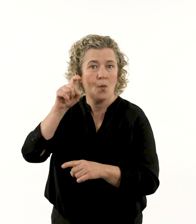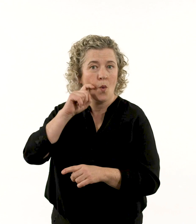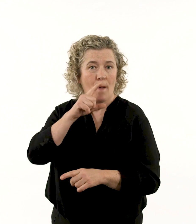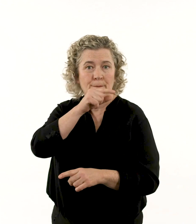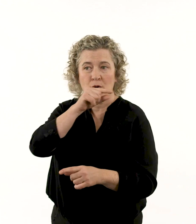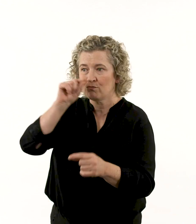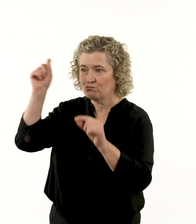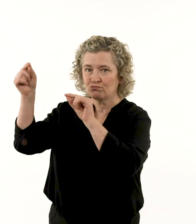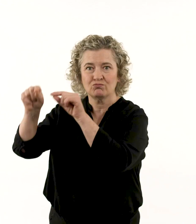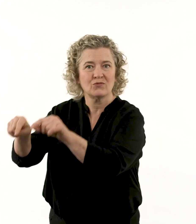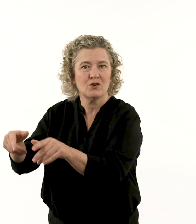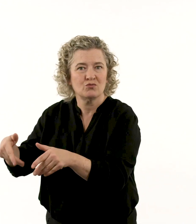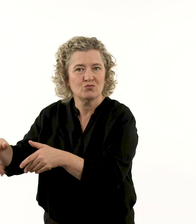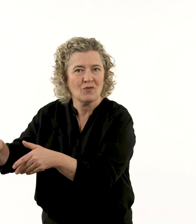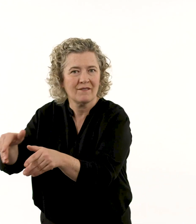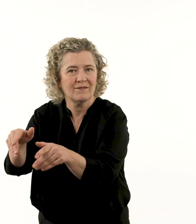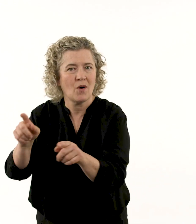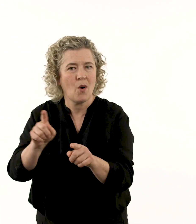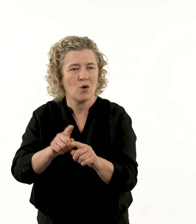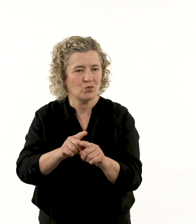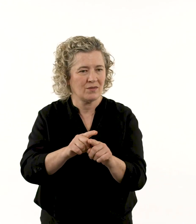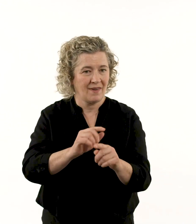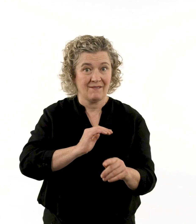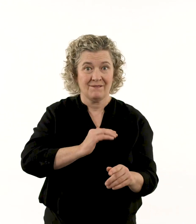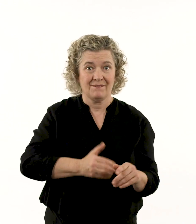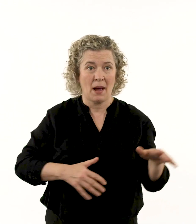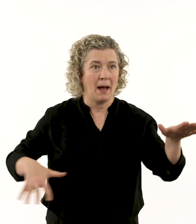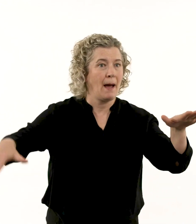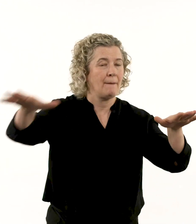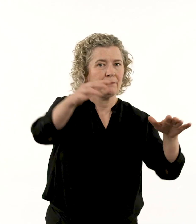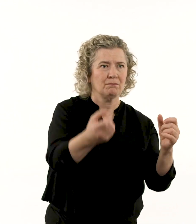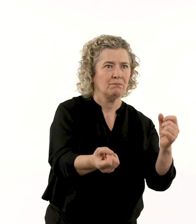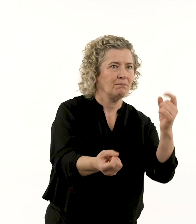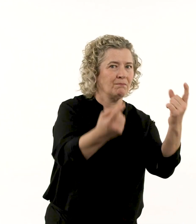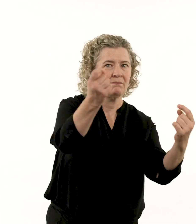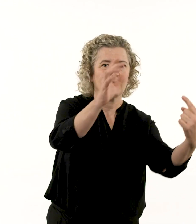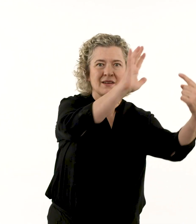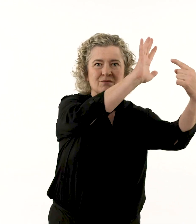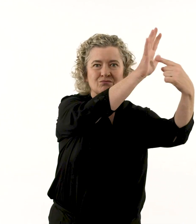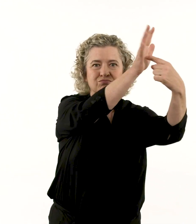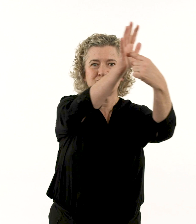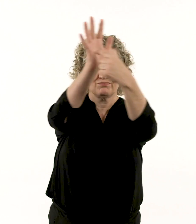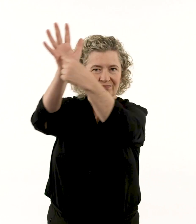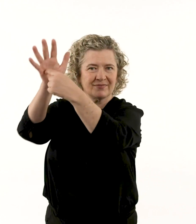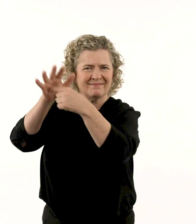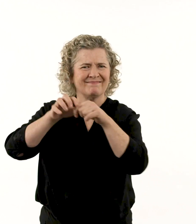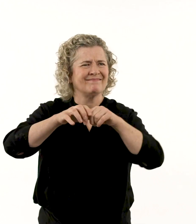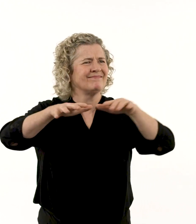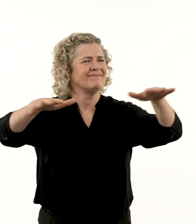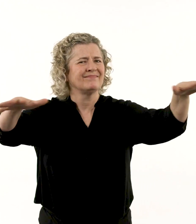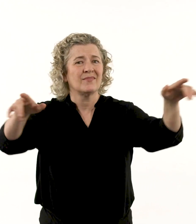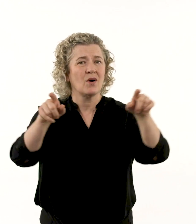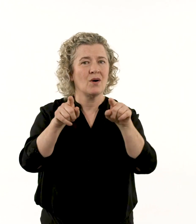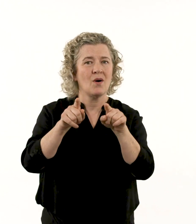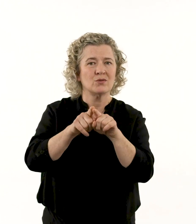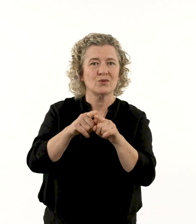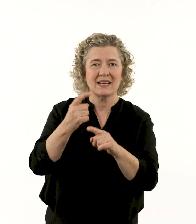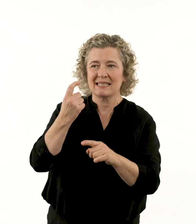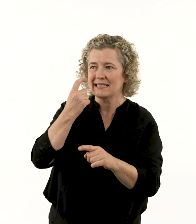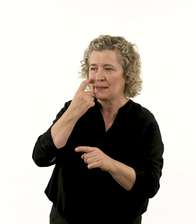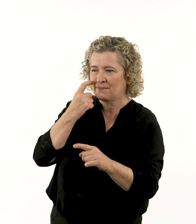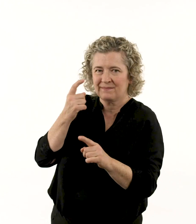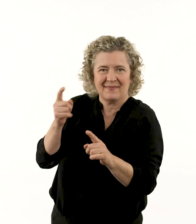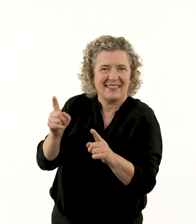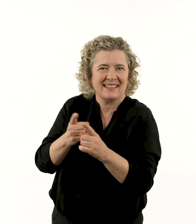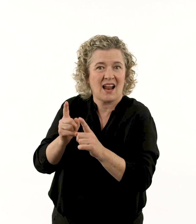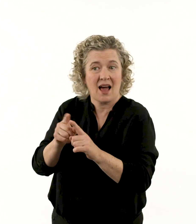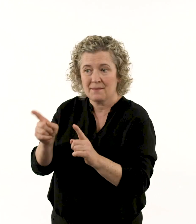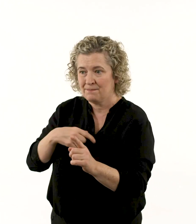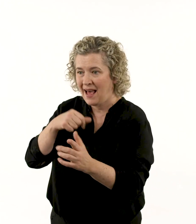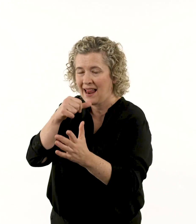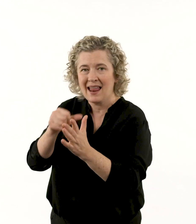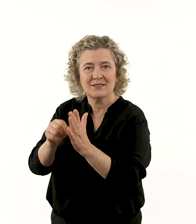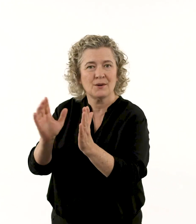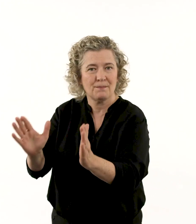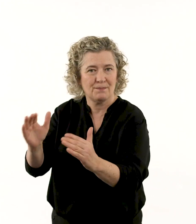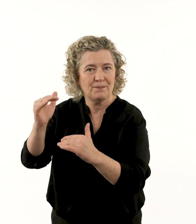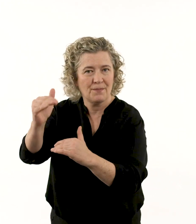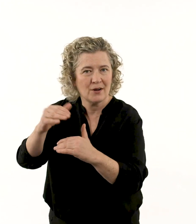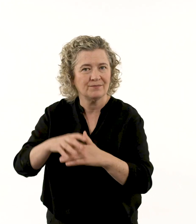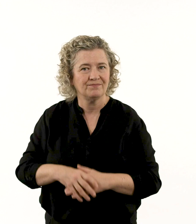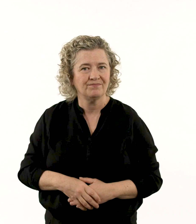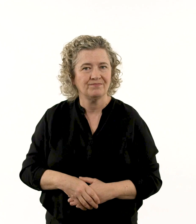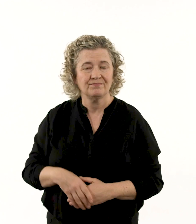water birds on the river, or windfarms popping out of the landscape – or things that are as simple as my letterbox’.